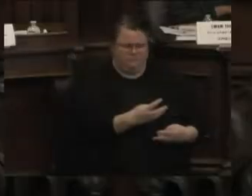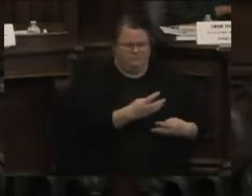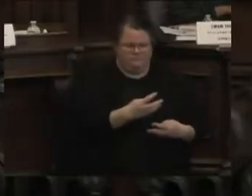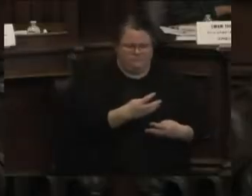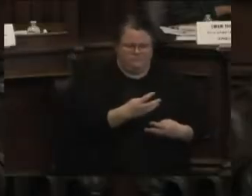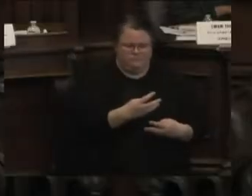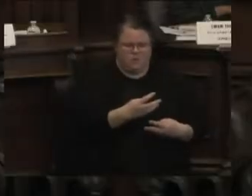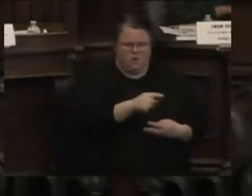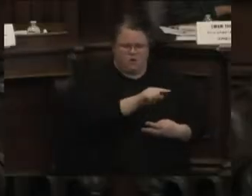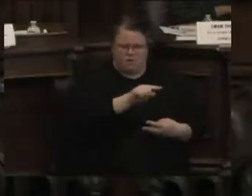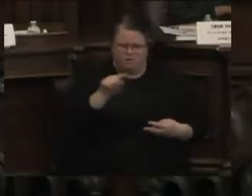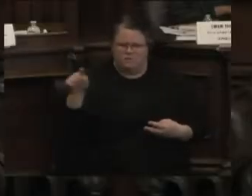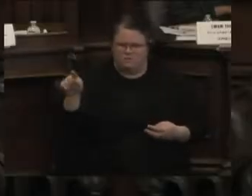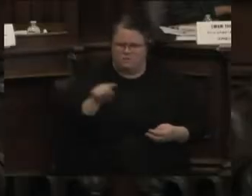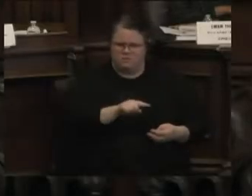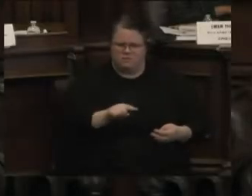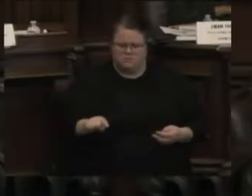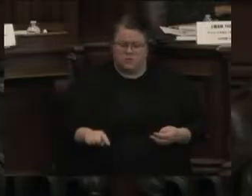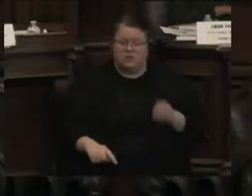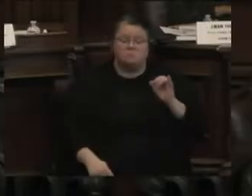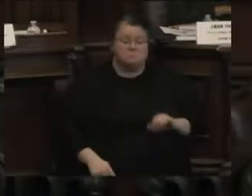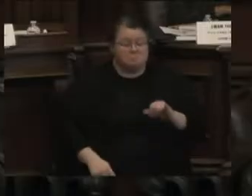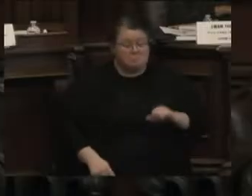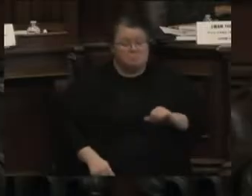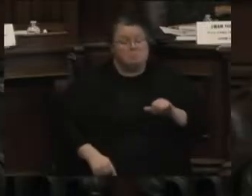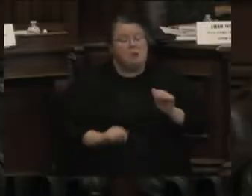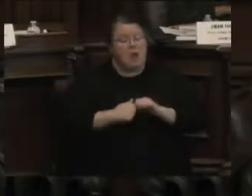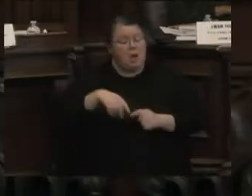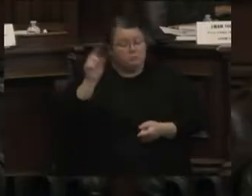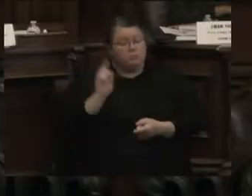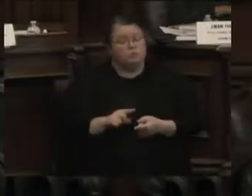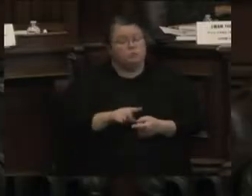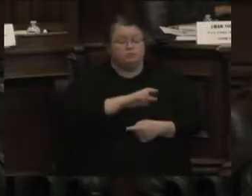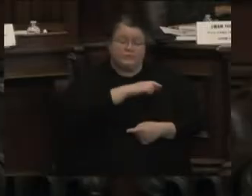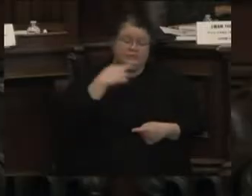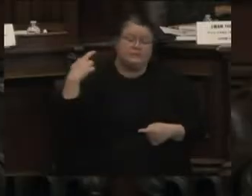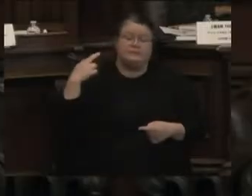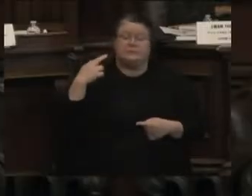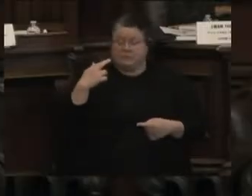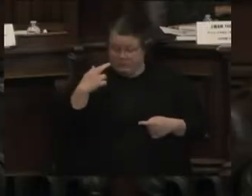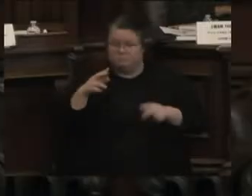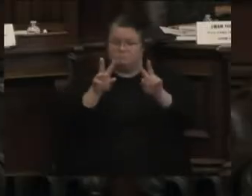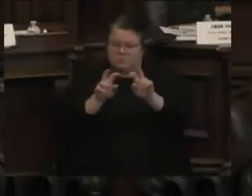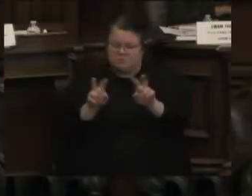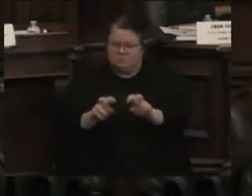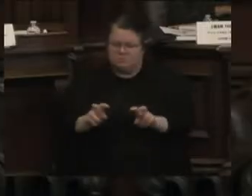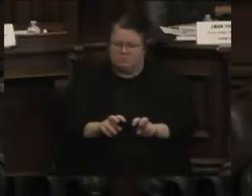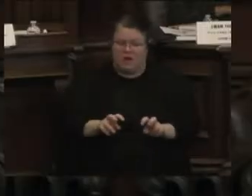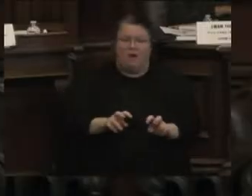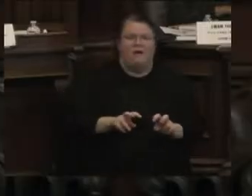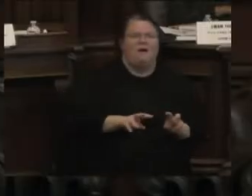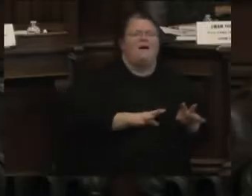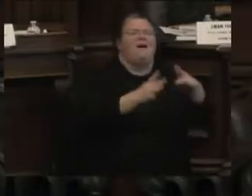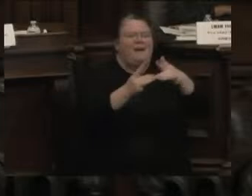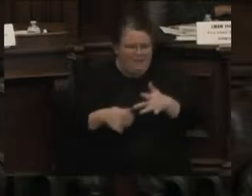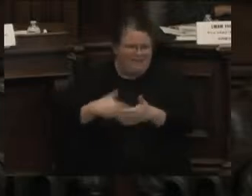but broadening it out to looking at all the traffic traffic accidents that RPD gets into, evaluating what might be